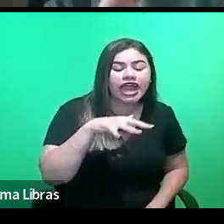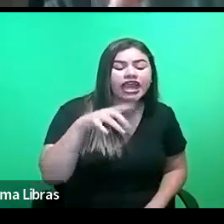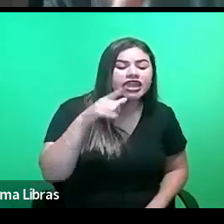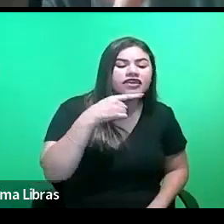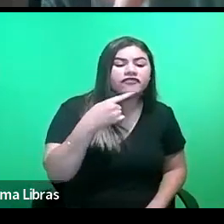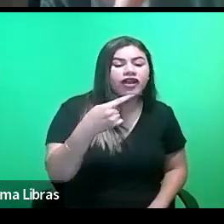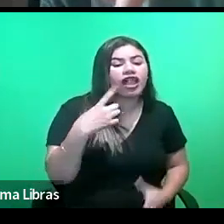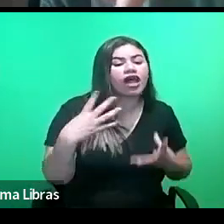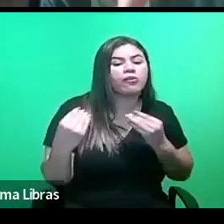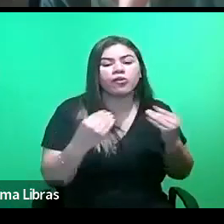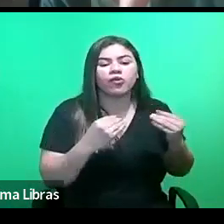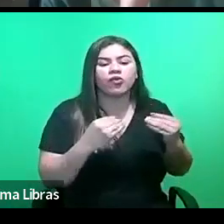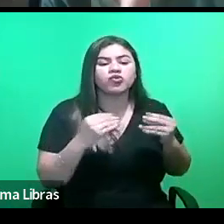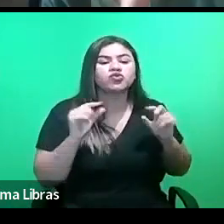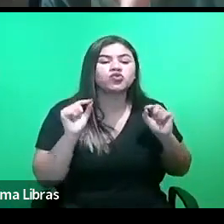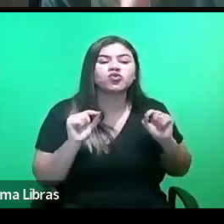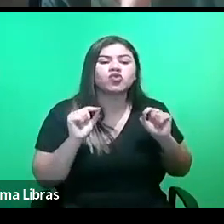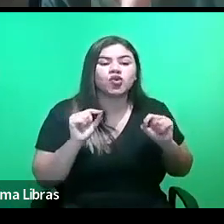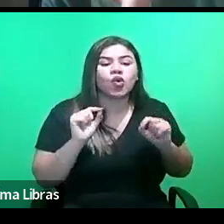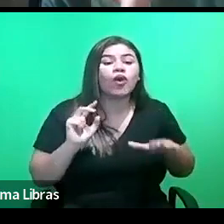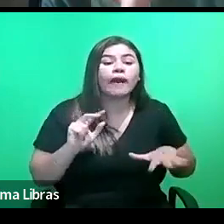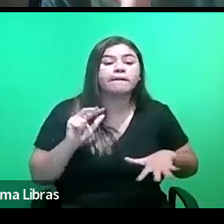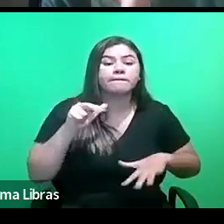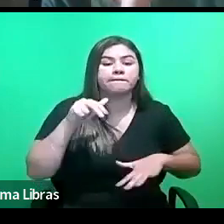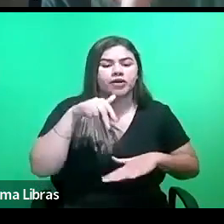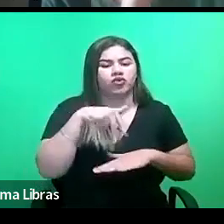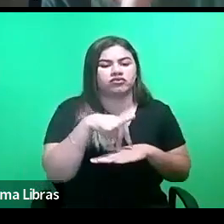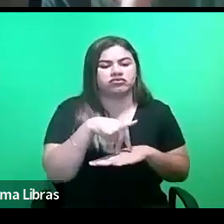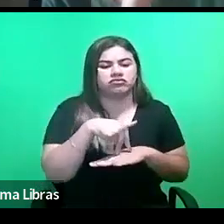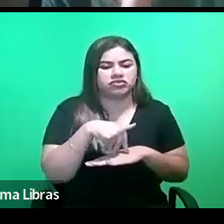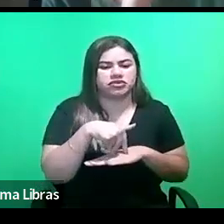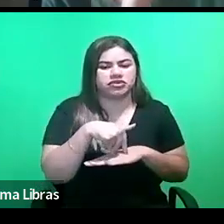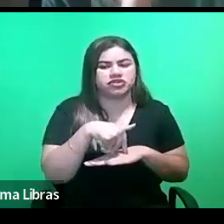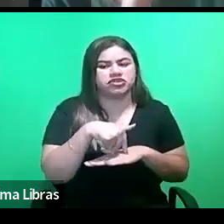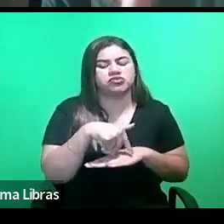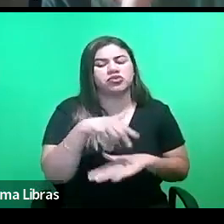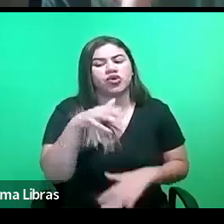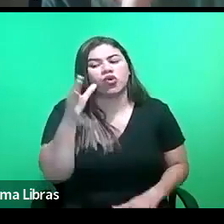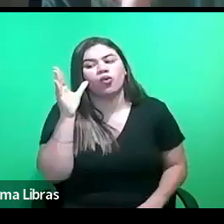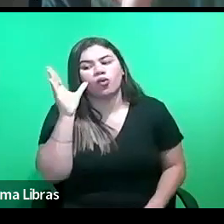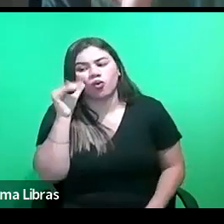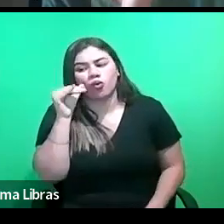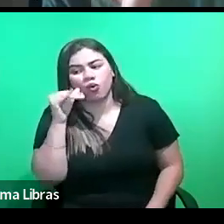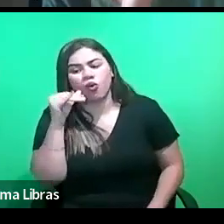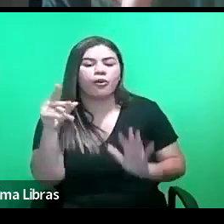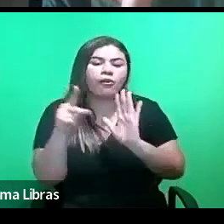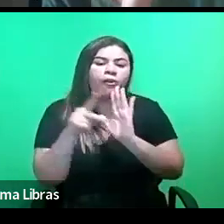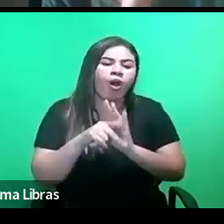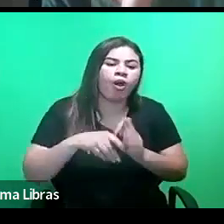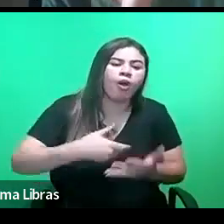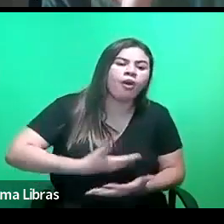in a. In in a In in a registration